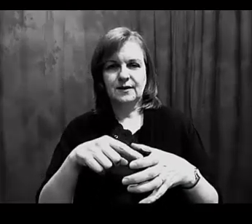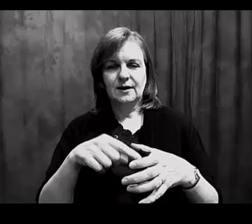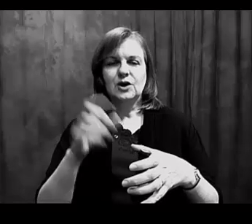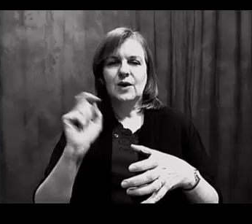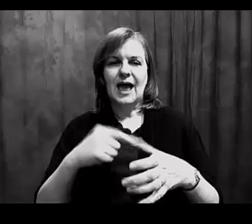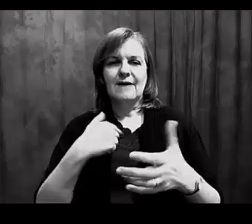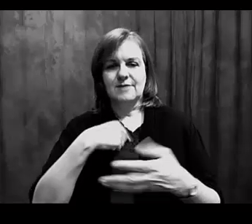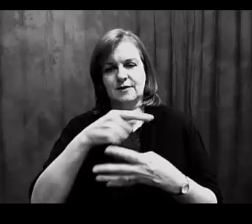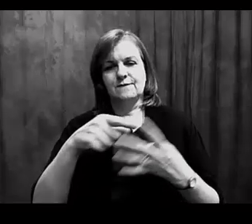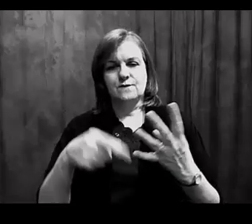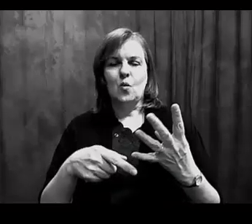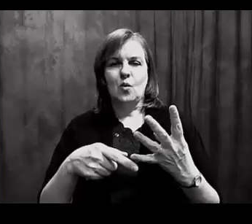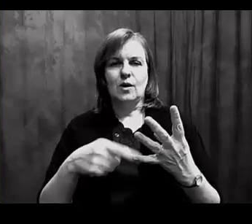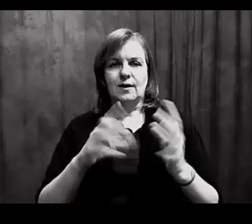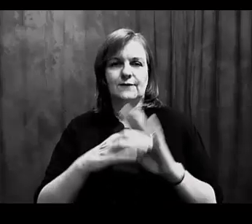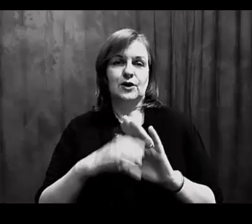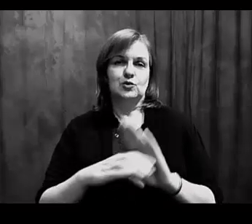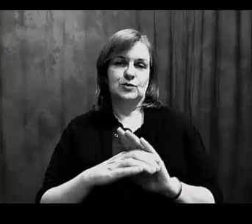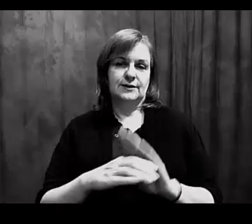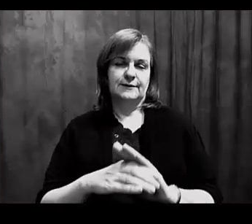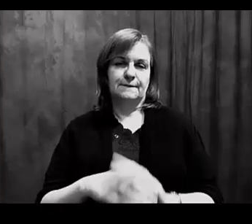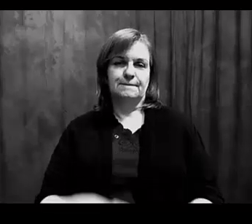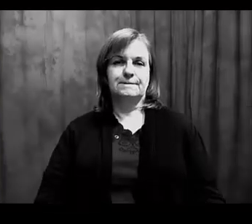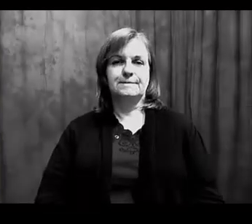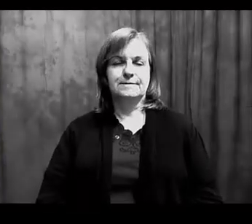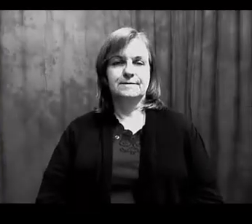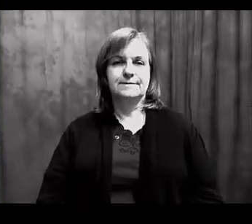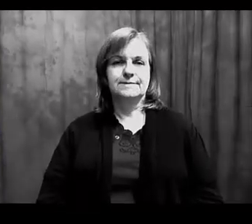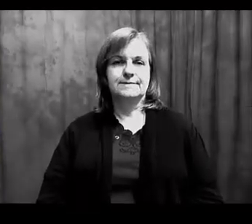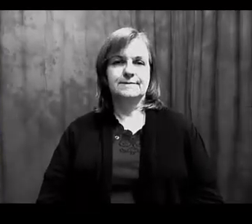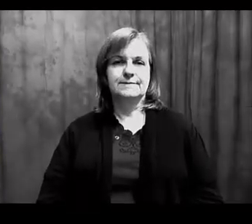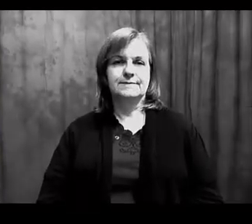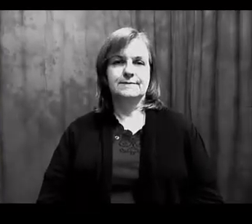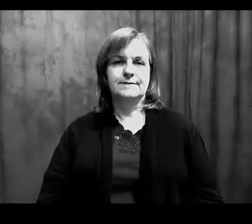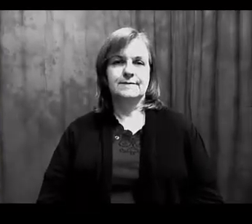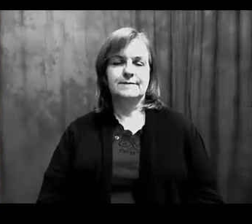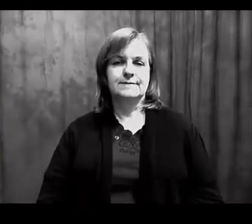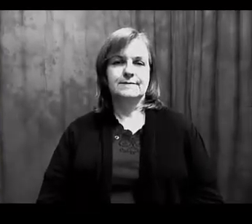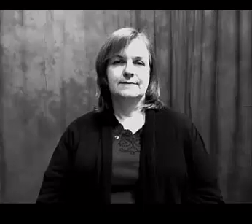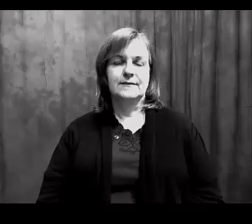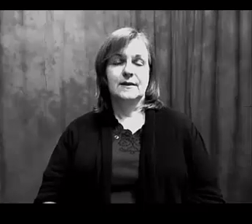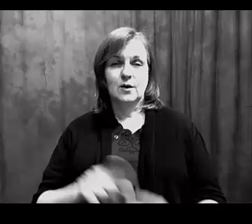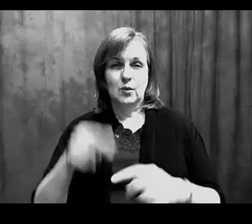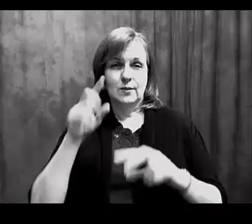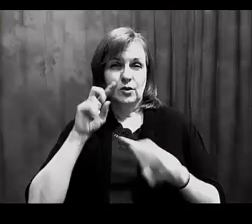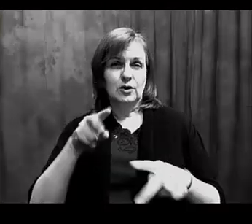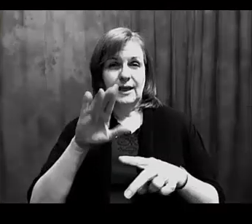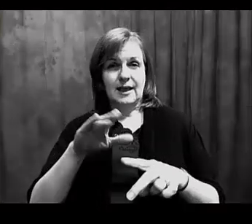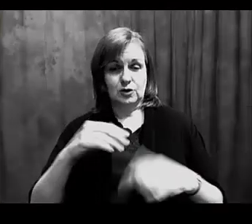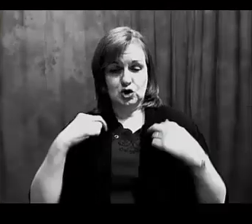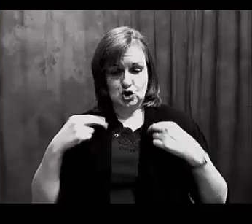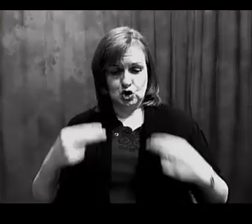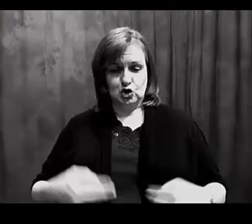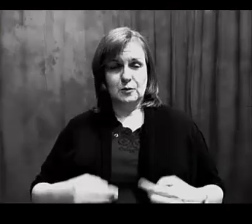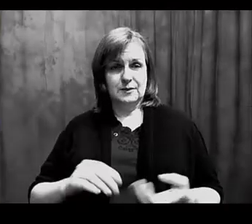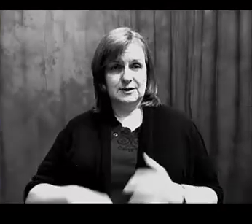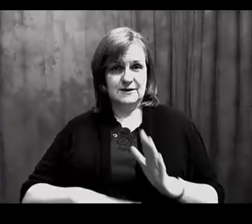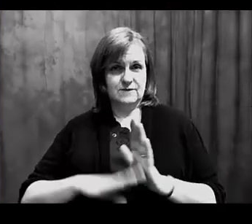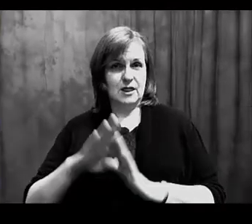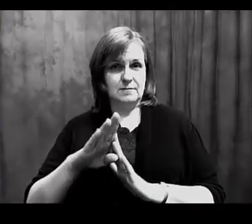we have to deal with these kinds of of features now when we look at the development and you